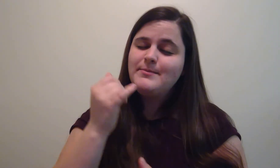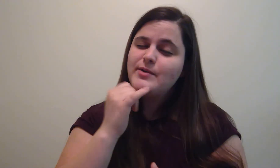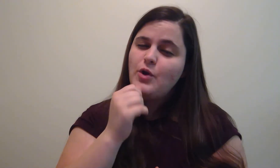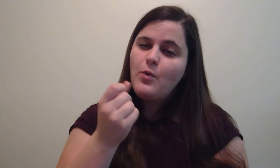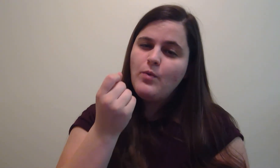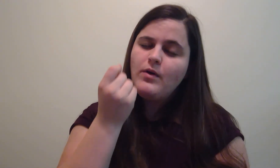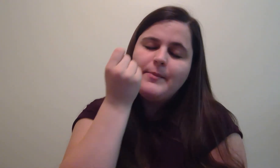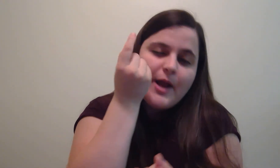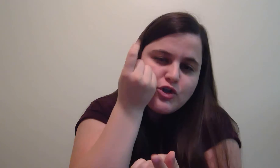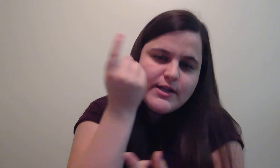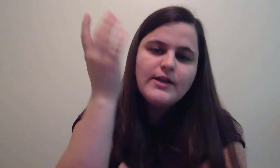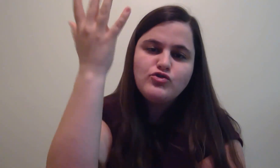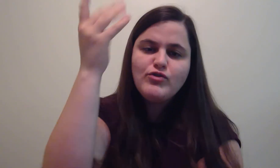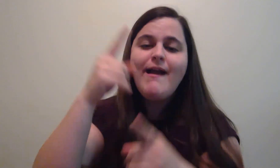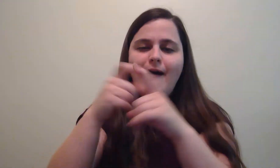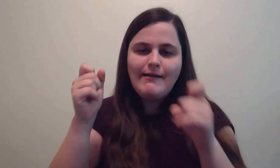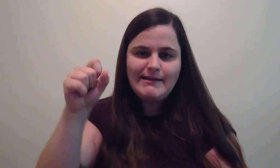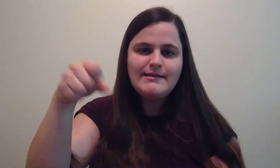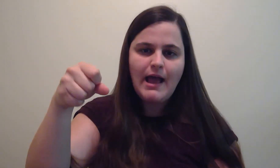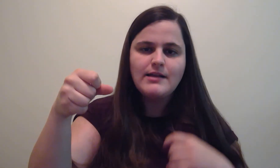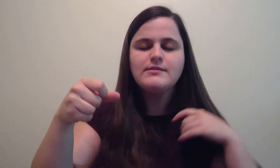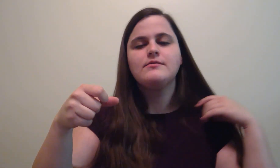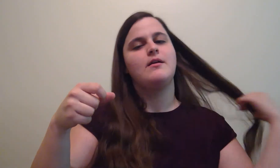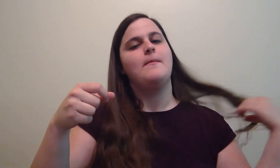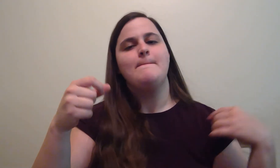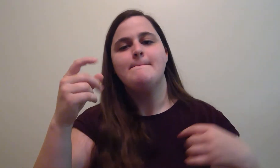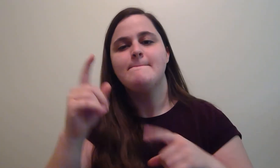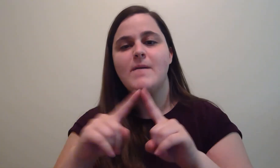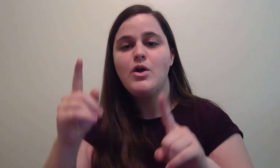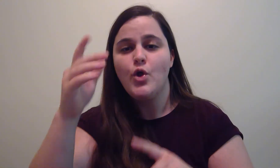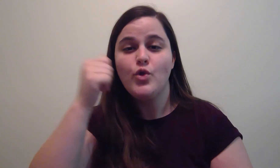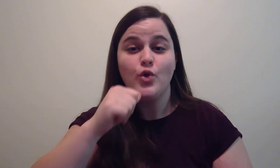Don't get me wrong here, okay? The tree was an ugly mutant tangle of gnarly branches.